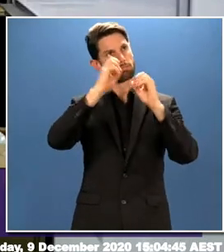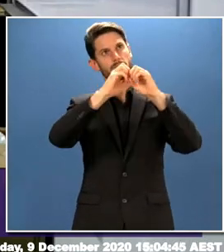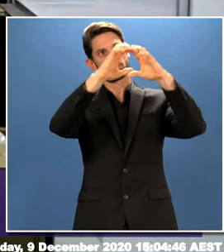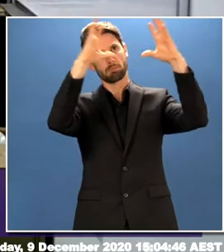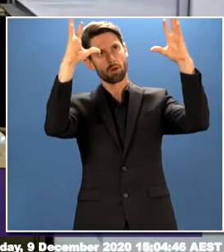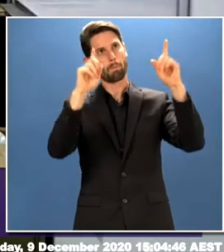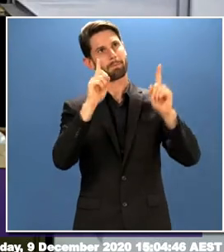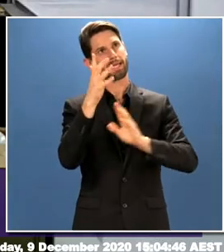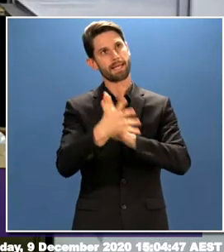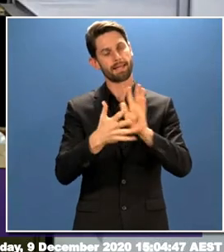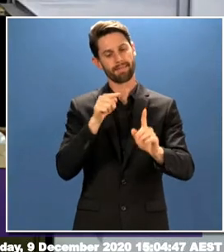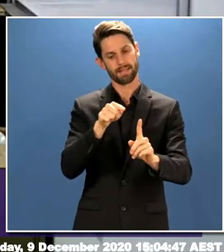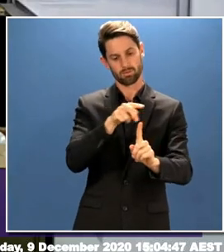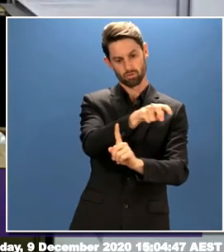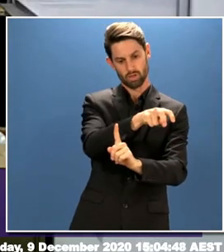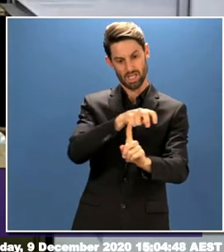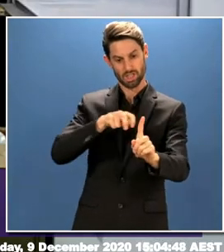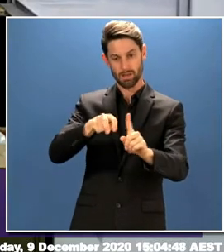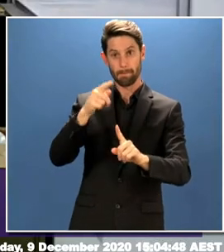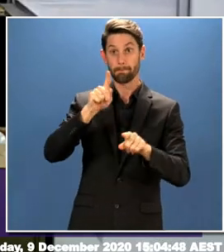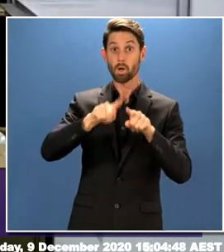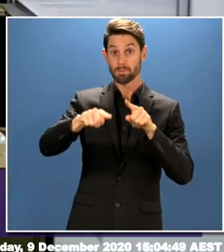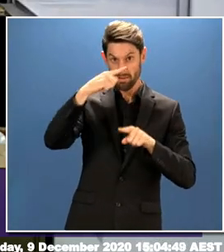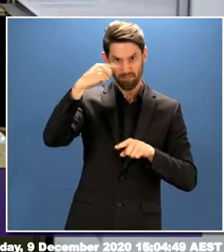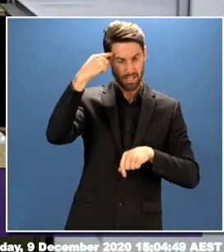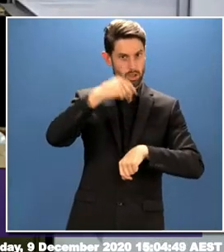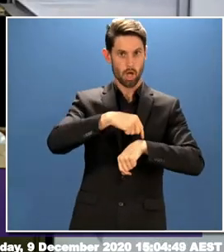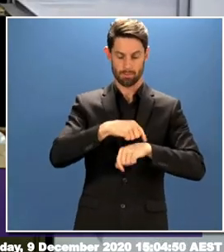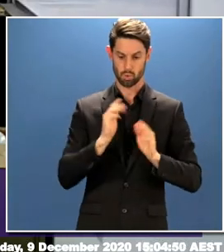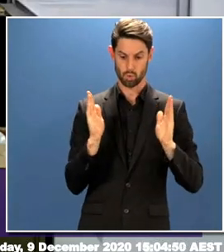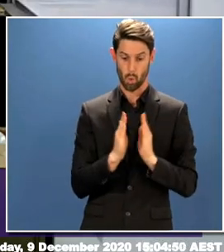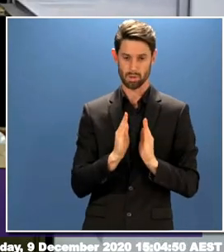time-space issue when we know that transition takes much more longer,